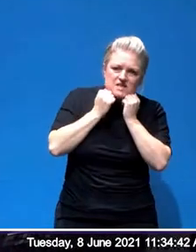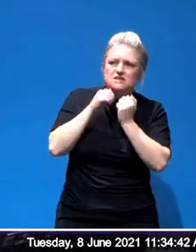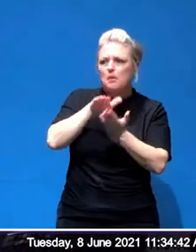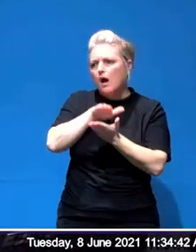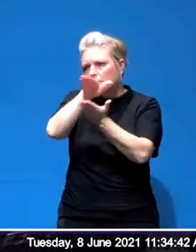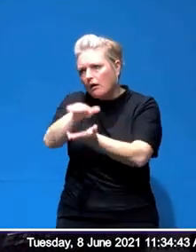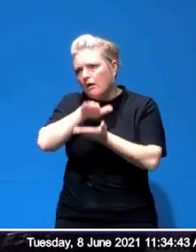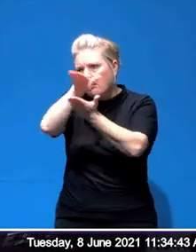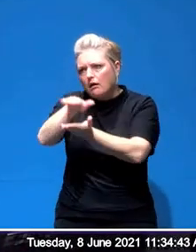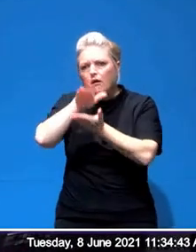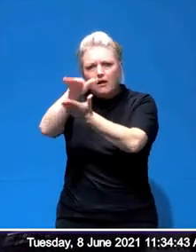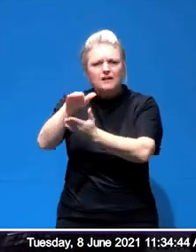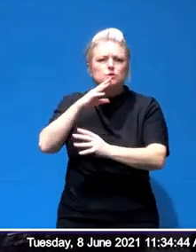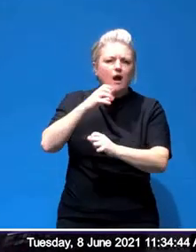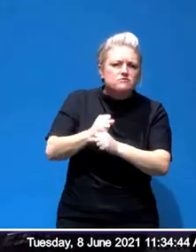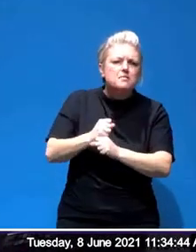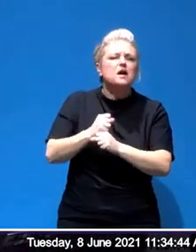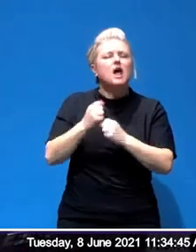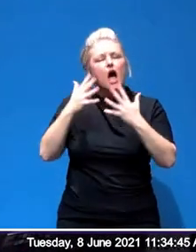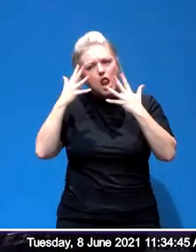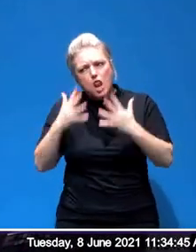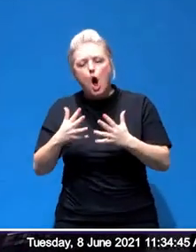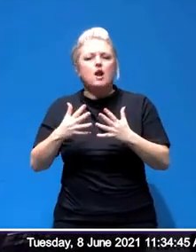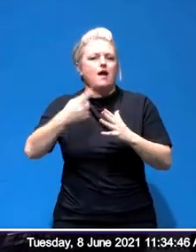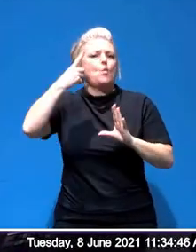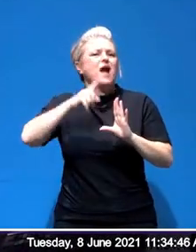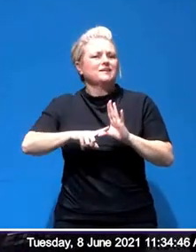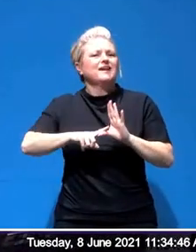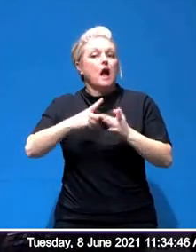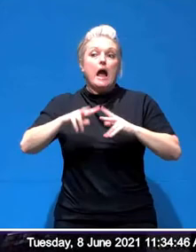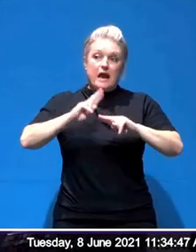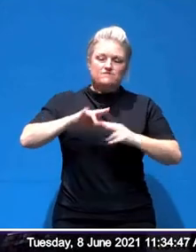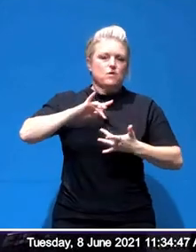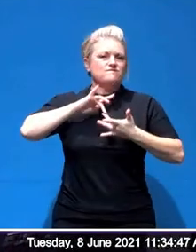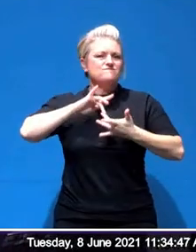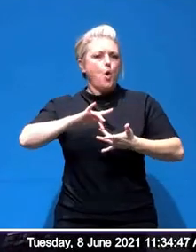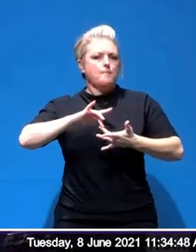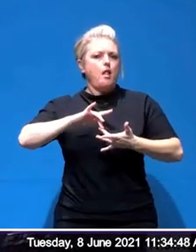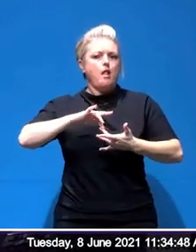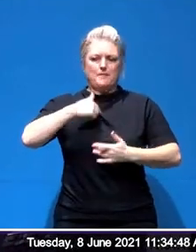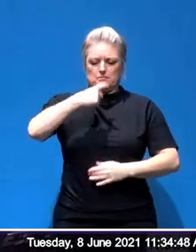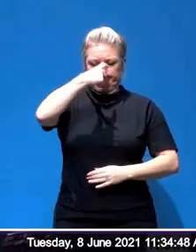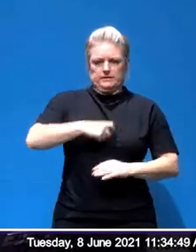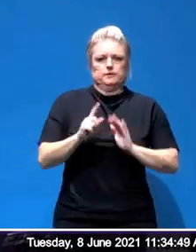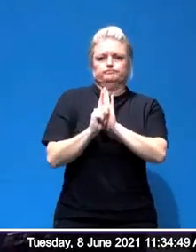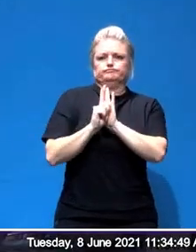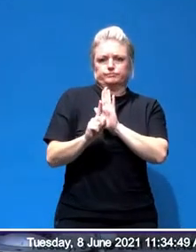and it has to be --- if you are appointed as a formal administrator, and it becomes quite an onerous task.